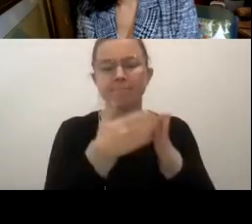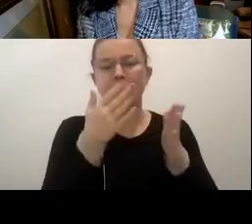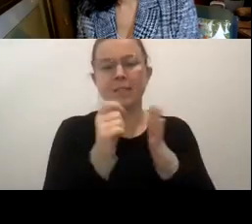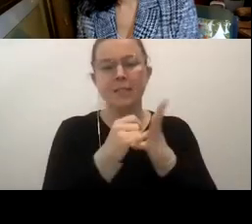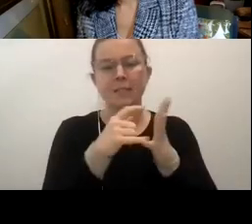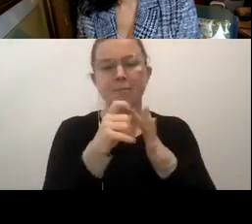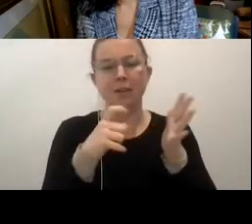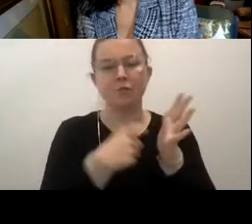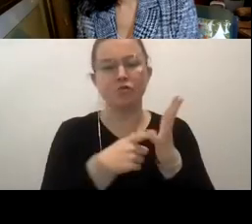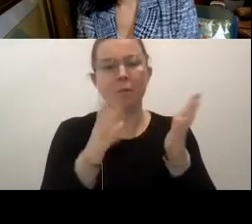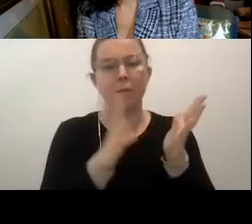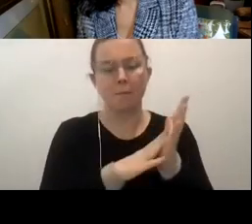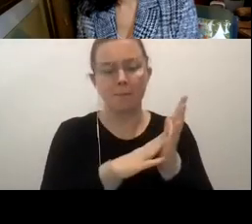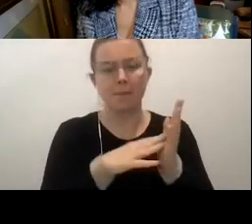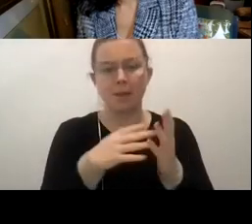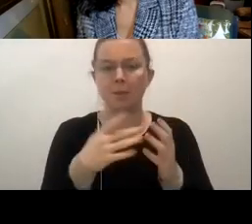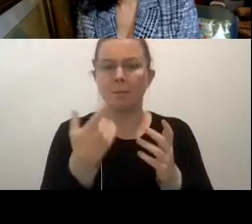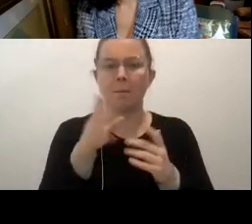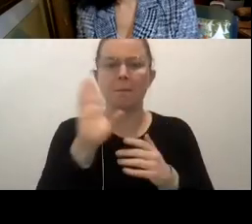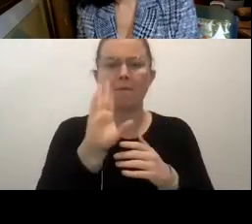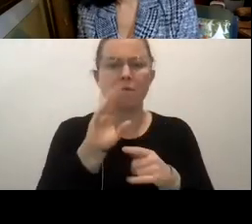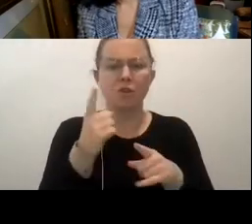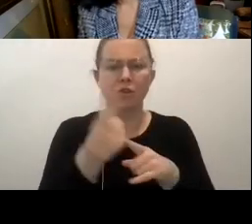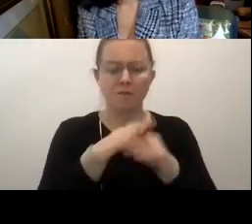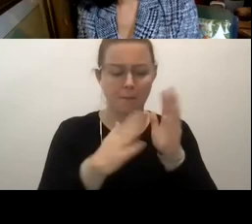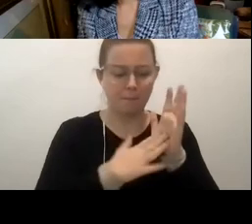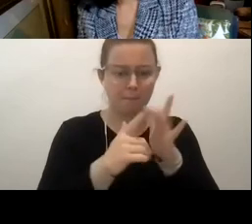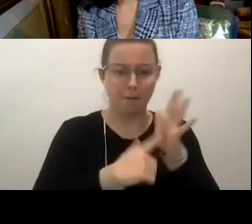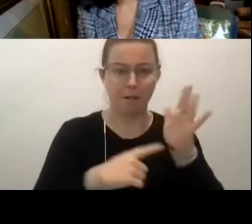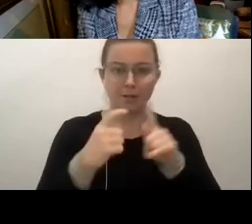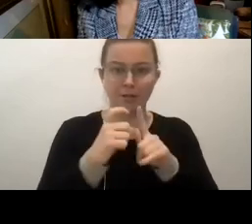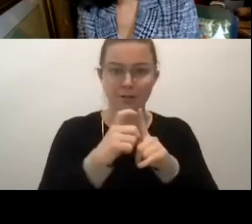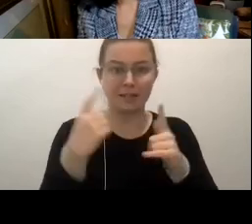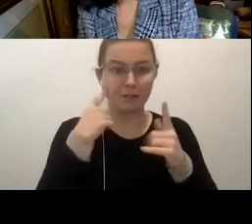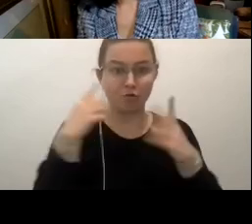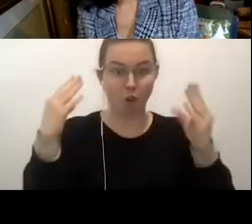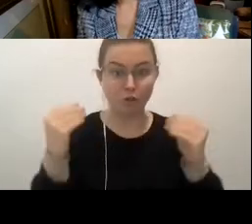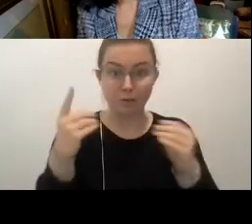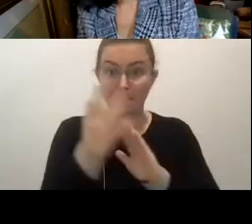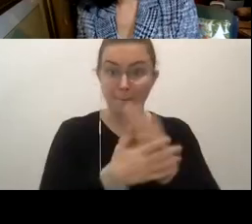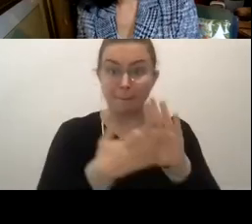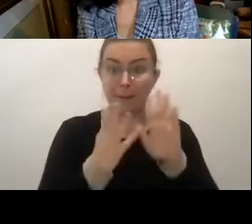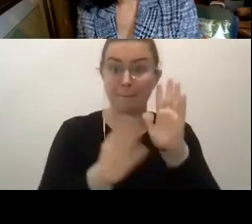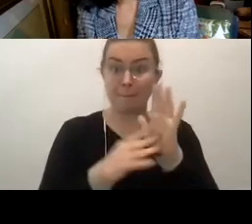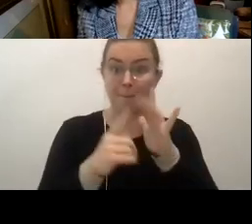whole idea which was brought up earlier: mild hearing loss doesn't mean mild difficulties